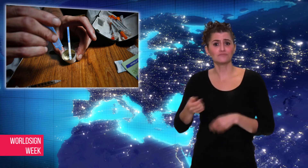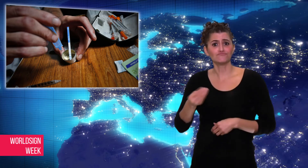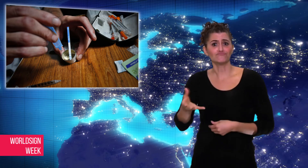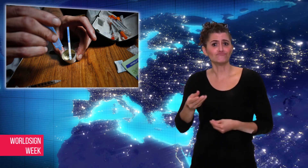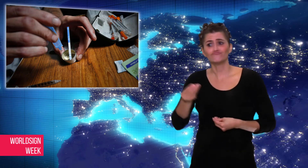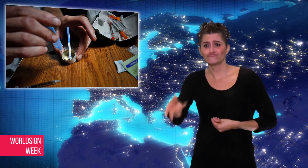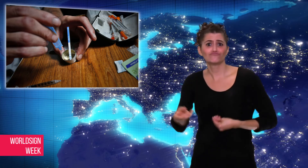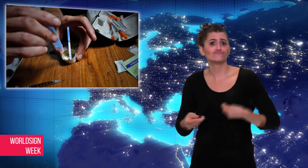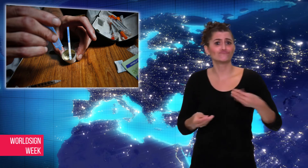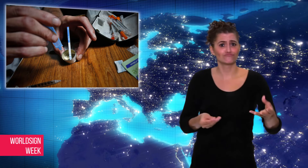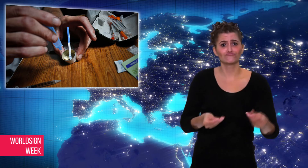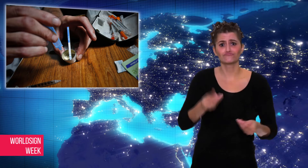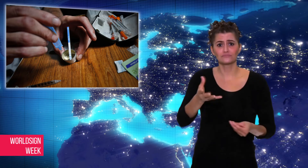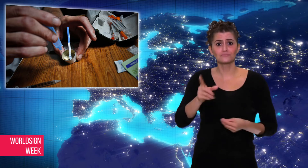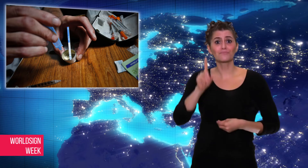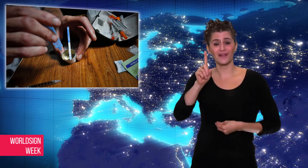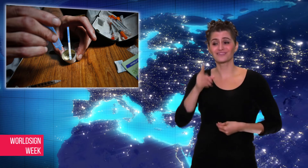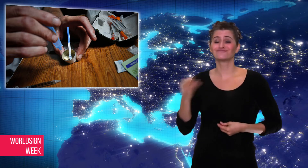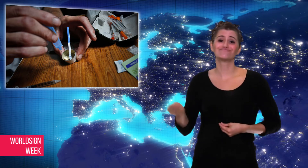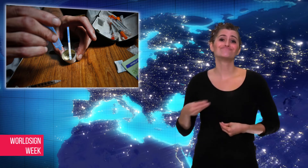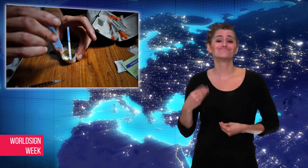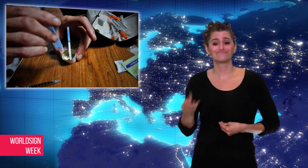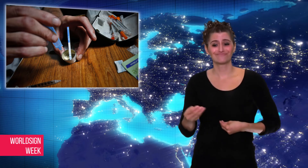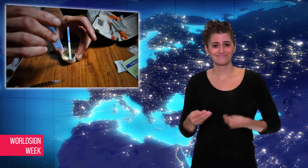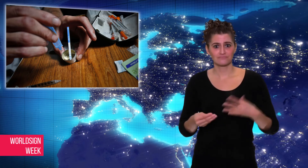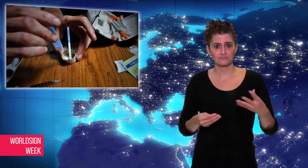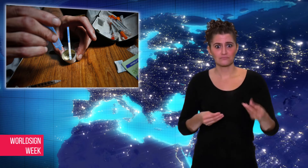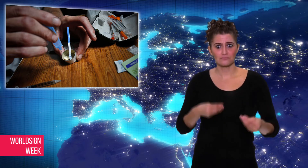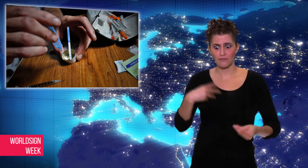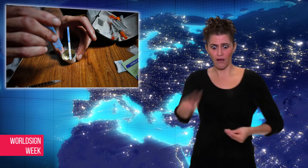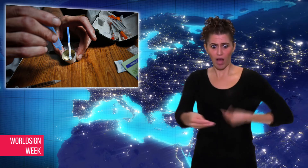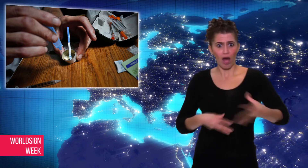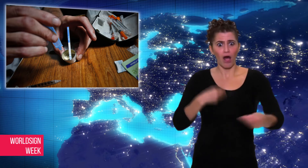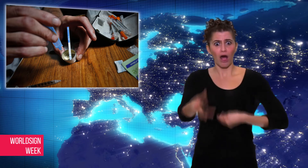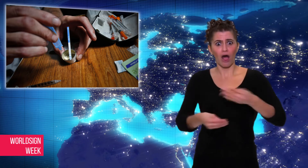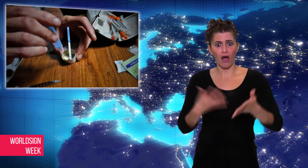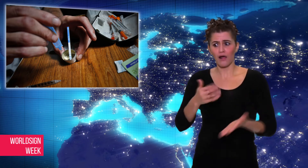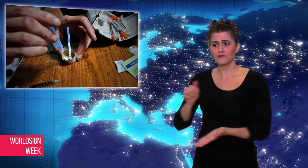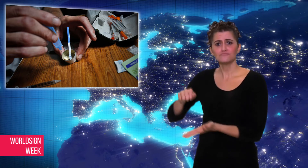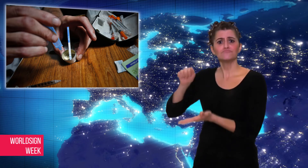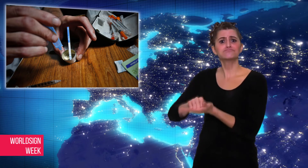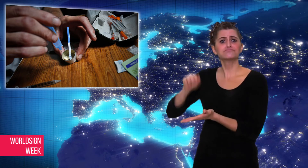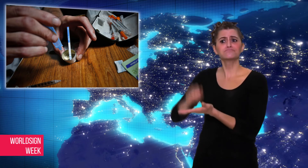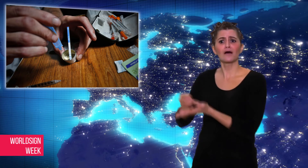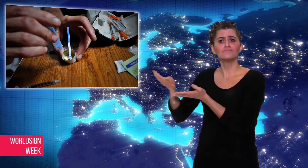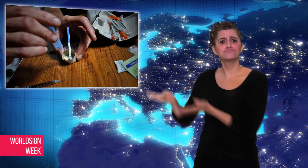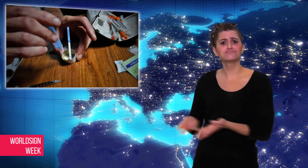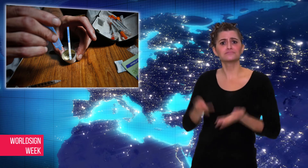$1 (USD) to make. Incurred costs